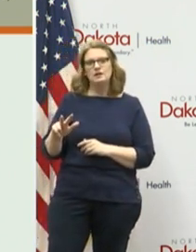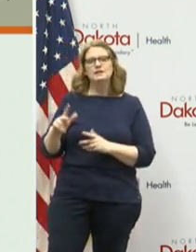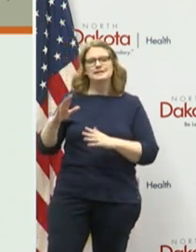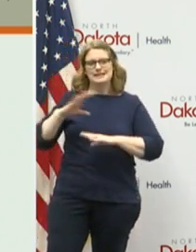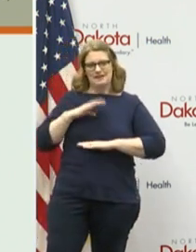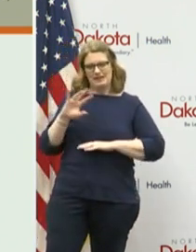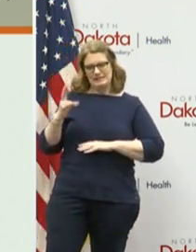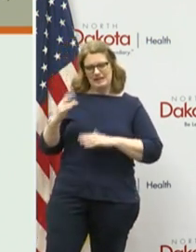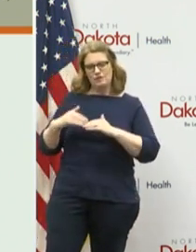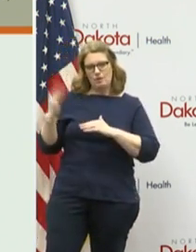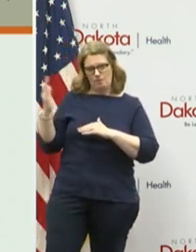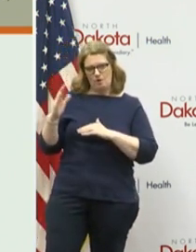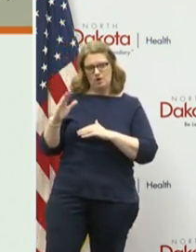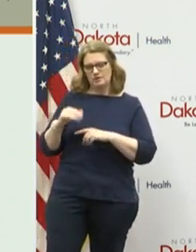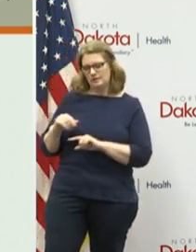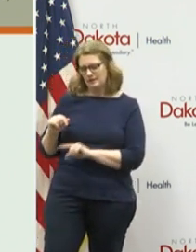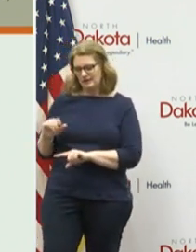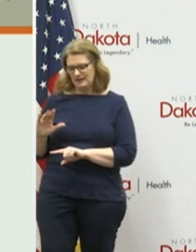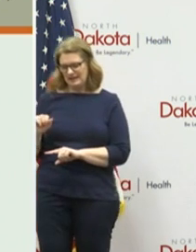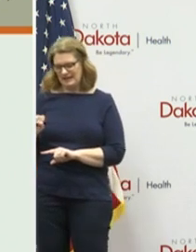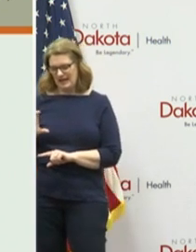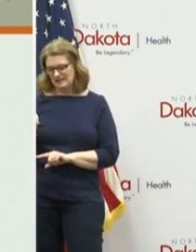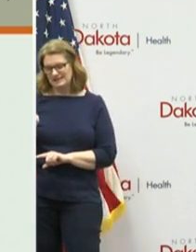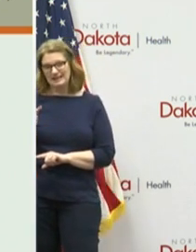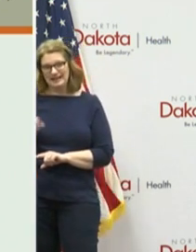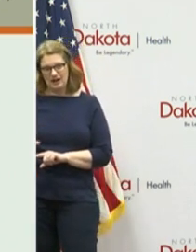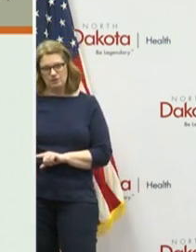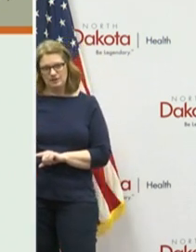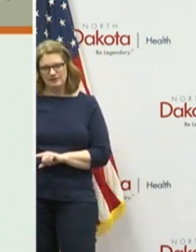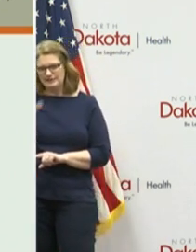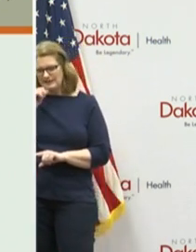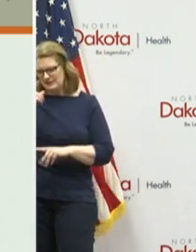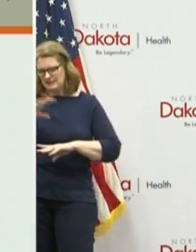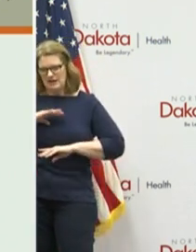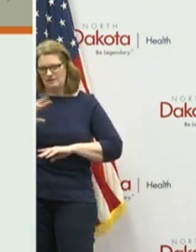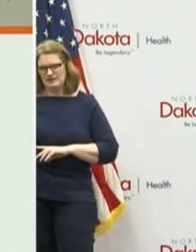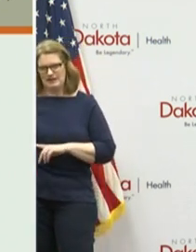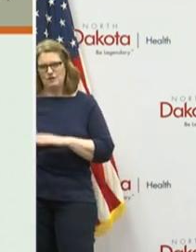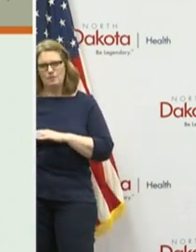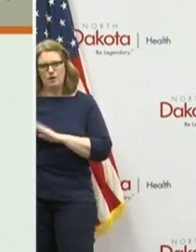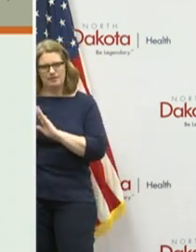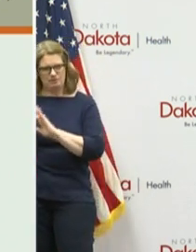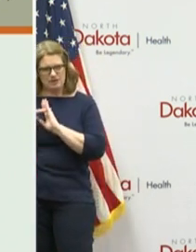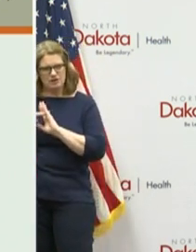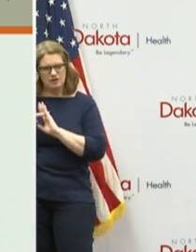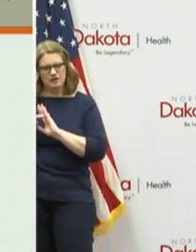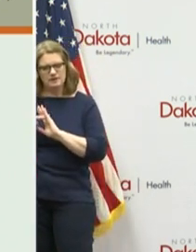NOW WOULD MEET ALL 11 GATING CRITERIA WITH 52 OF THE 53 COUNTIES MEET SEVEN OR MORE.